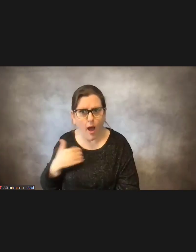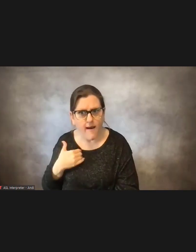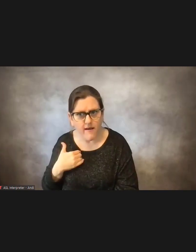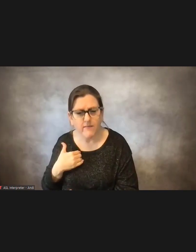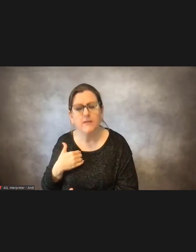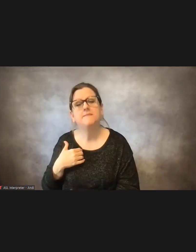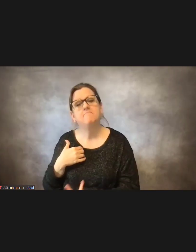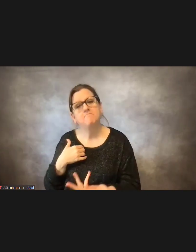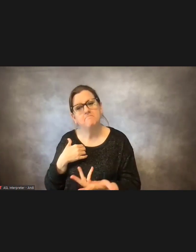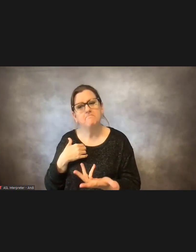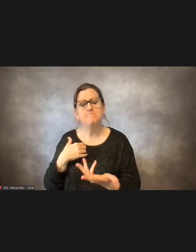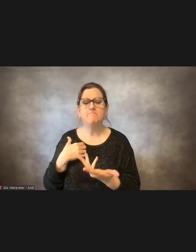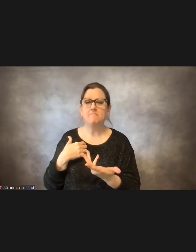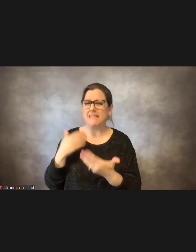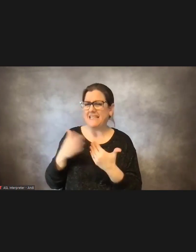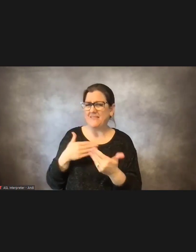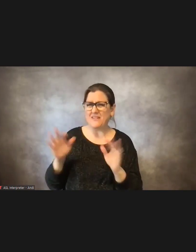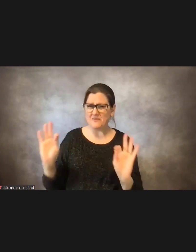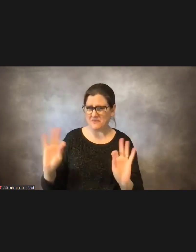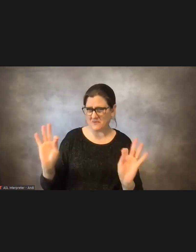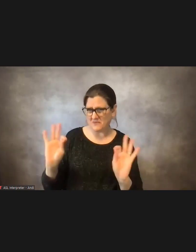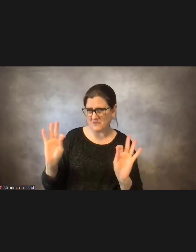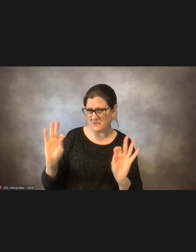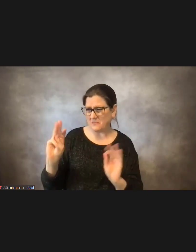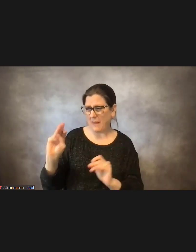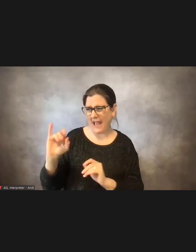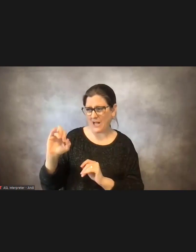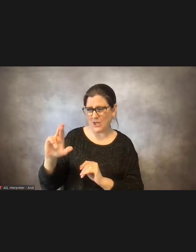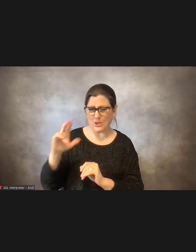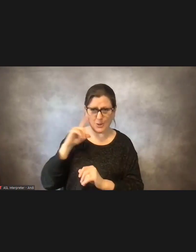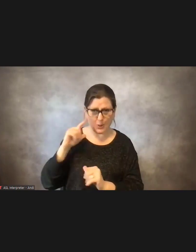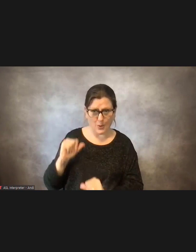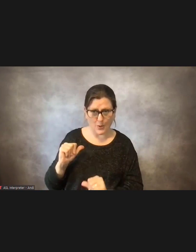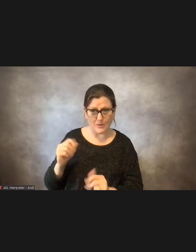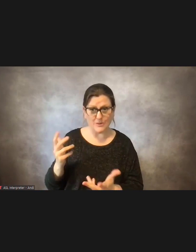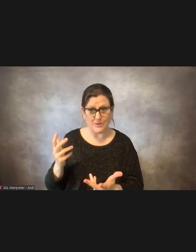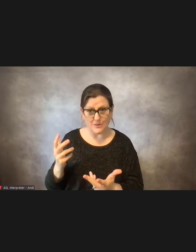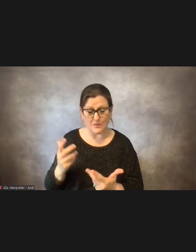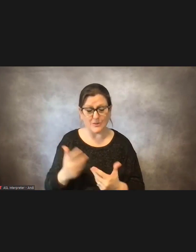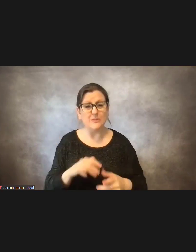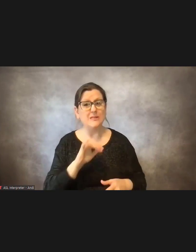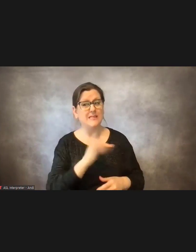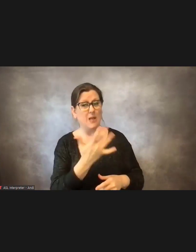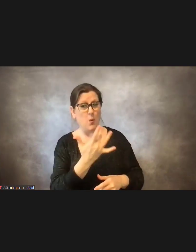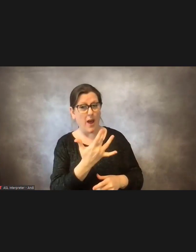hearing loss, even if it's a minor hearing loss.>>: This is why we